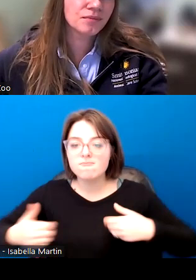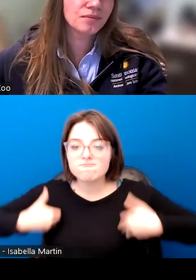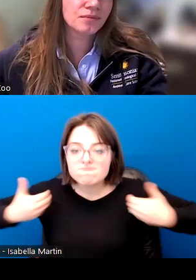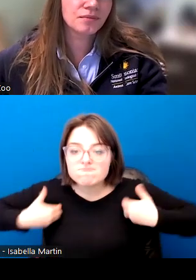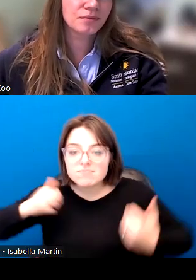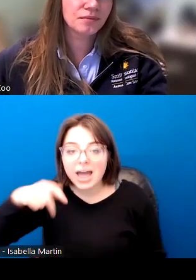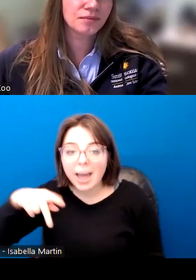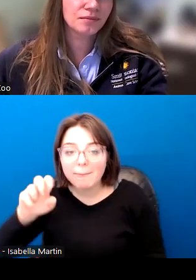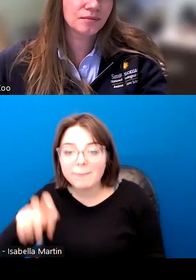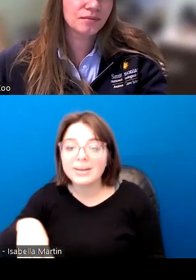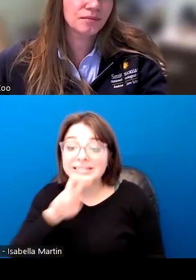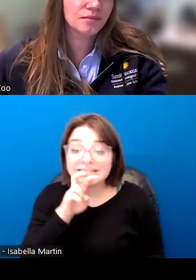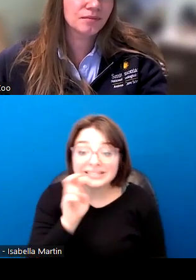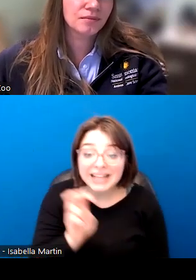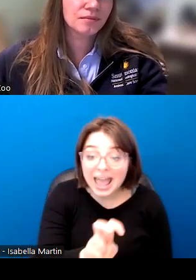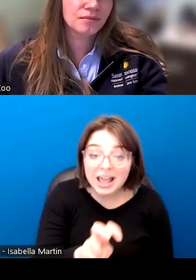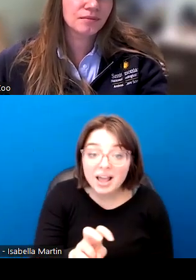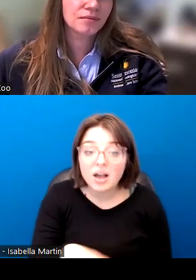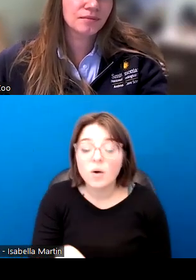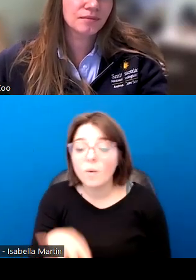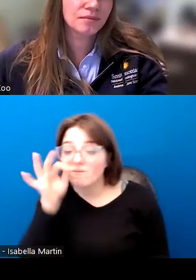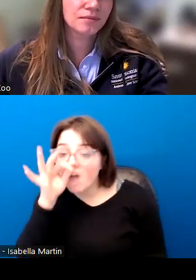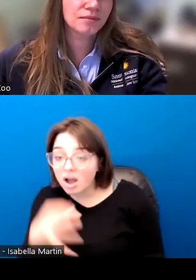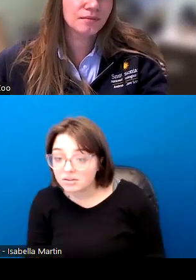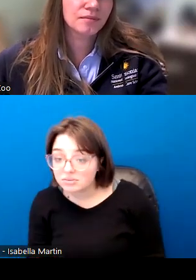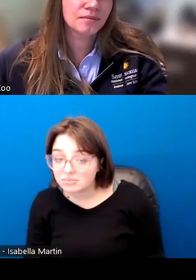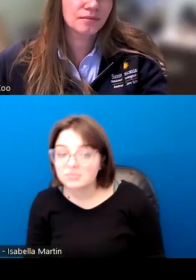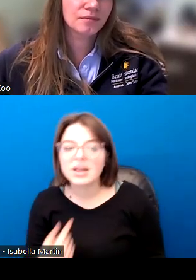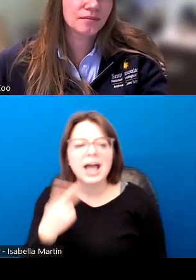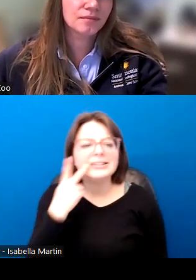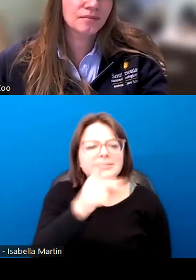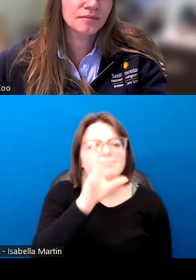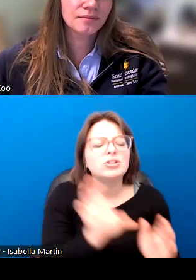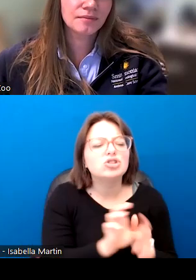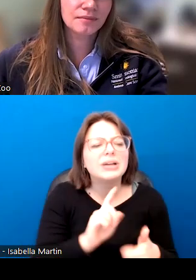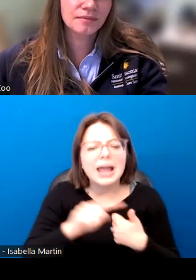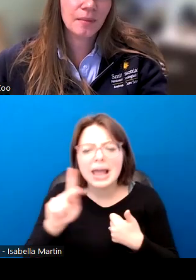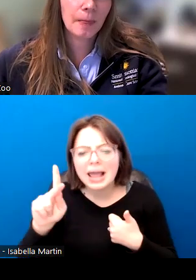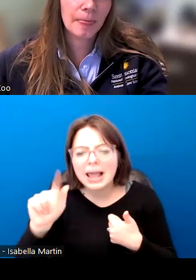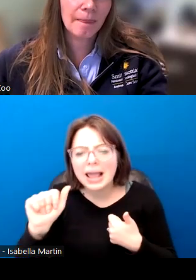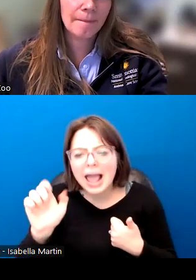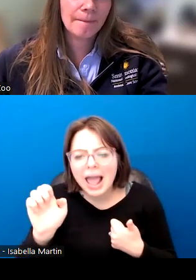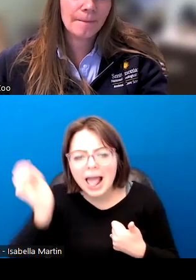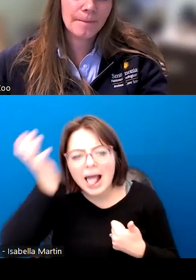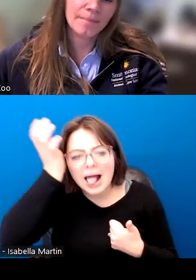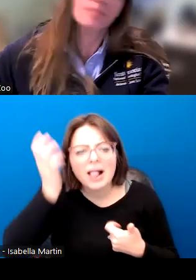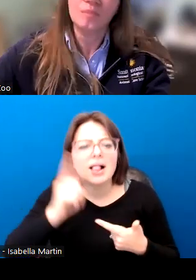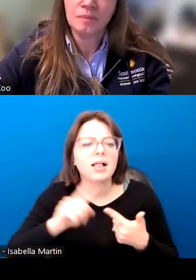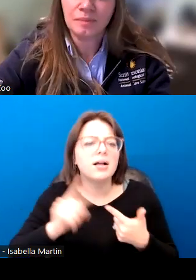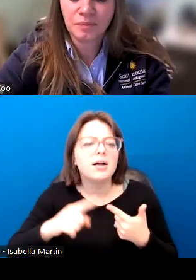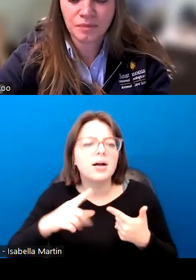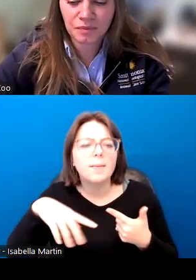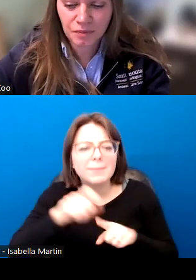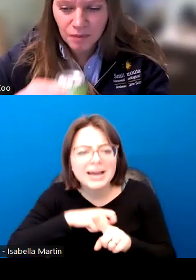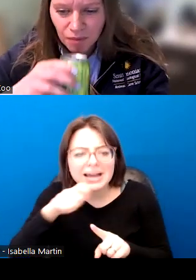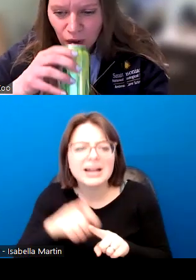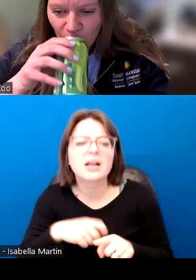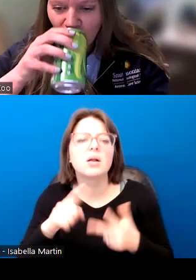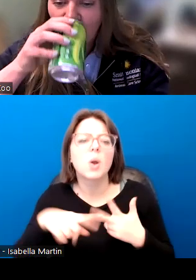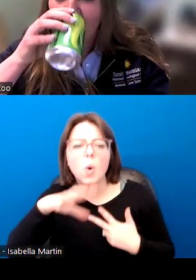kale bananas oranges apples. I think those are green beans carrots broccoli, maybe more lettuce